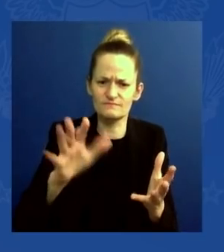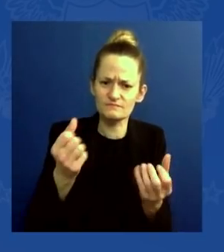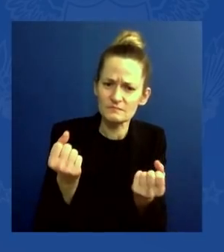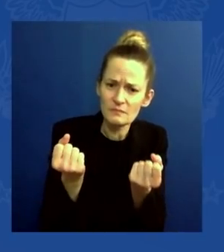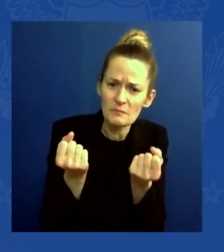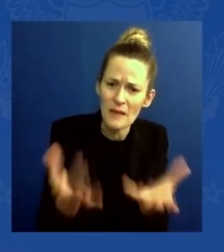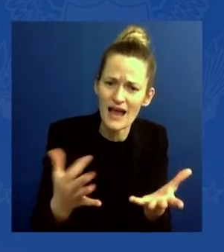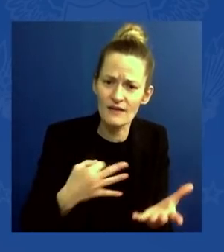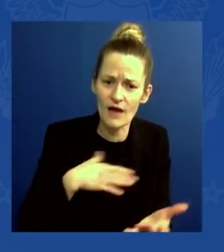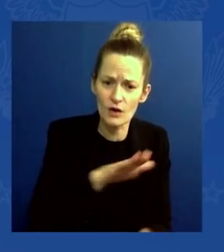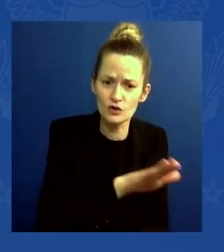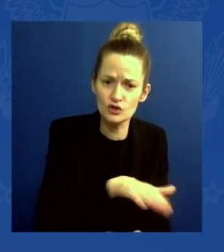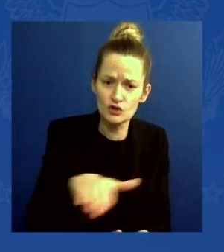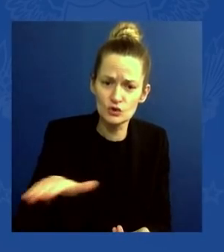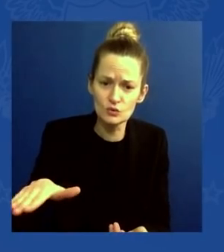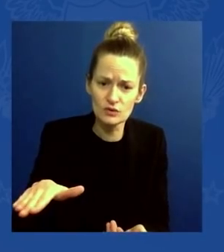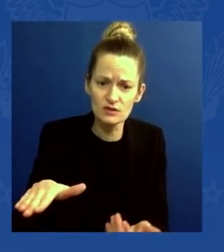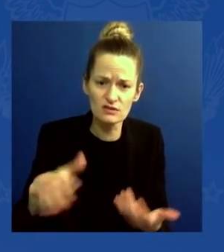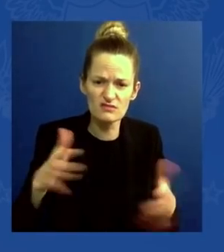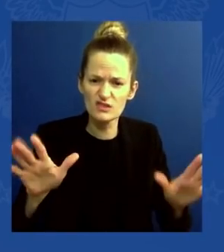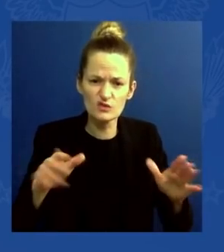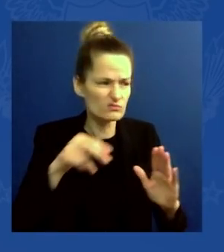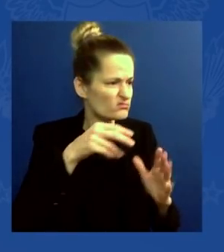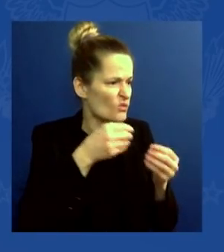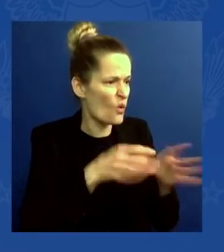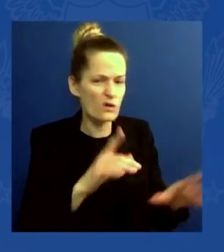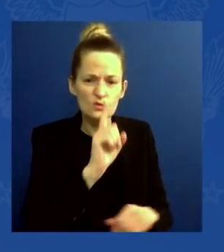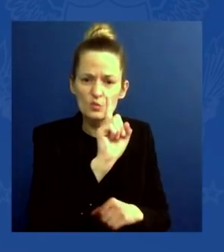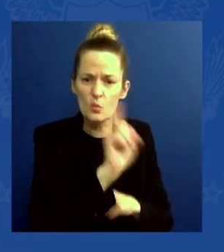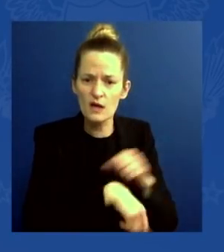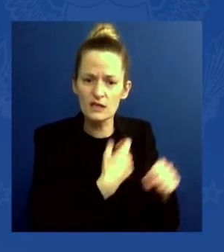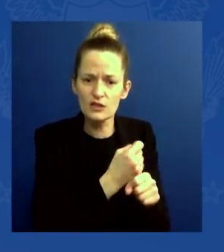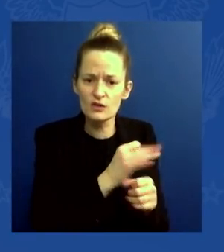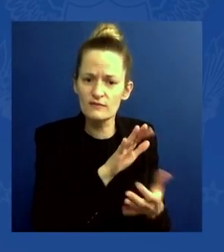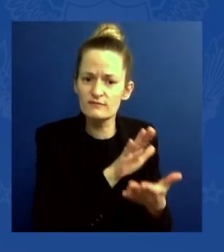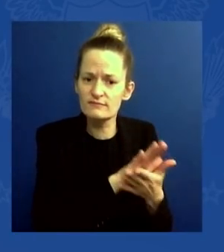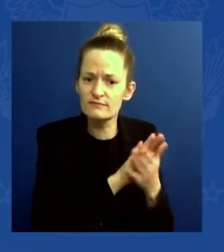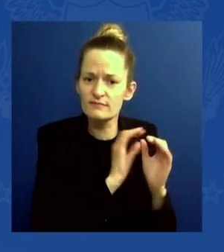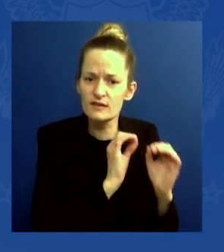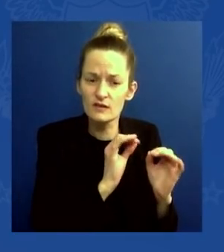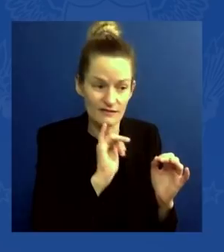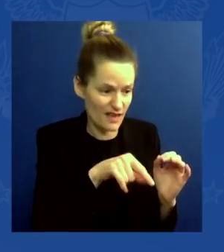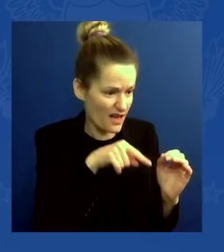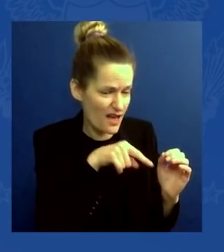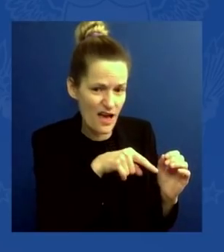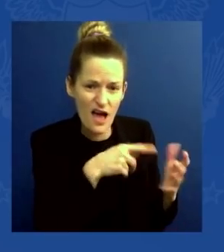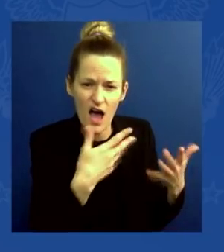in terms of access to everything from -- when you go back to college, if you're in college -- you go back to college -- wear --